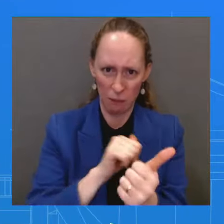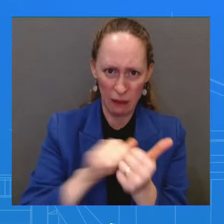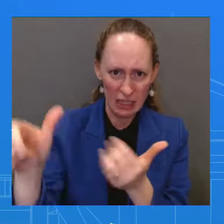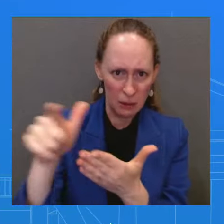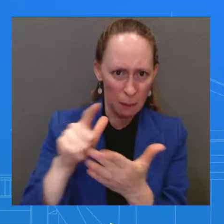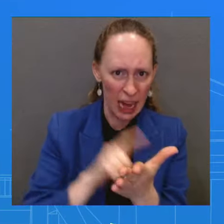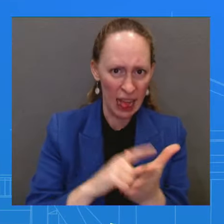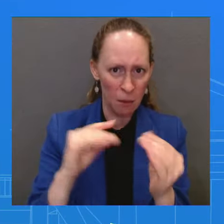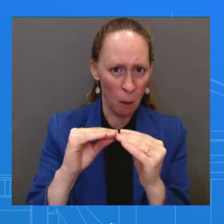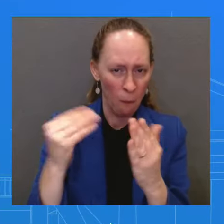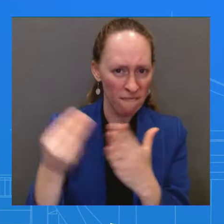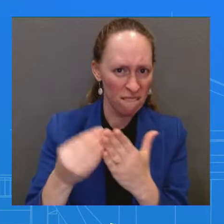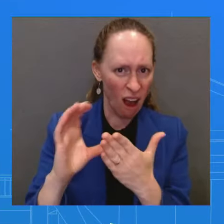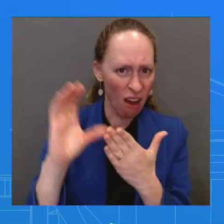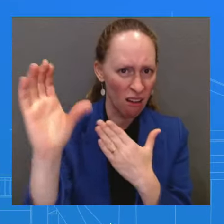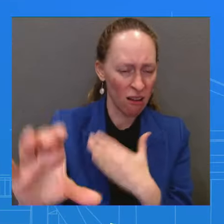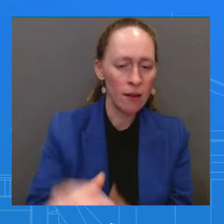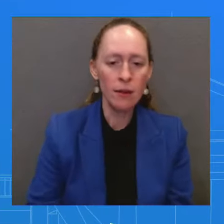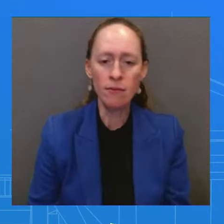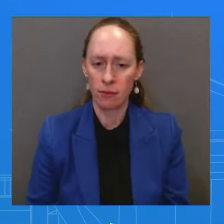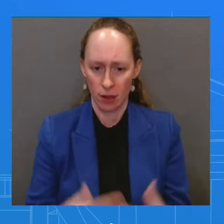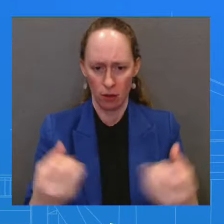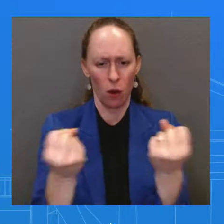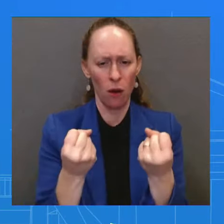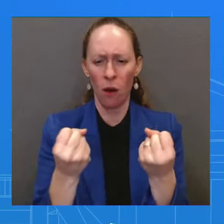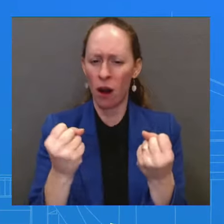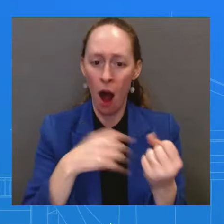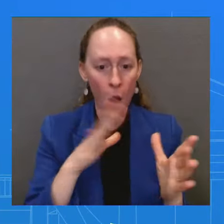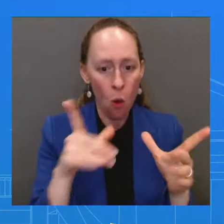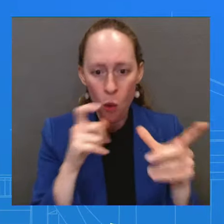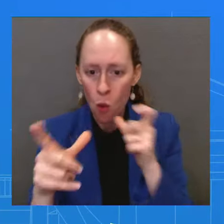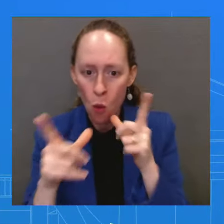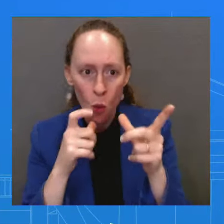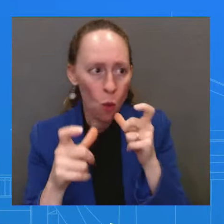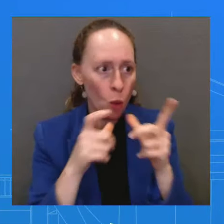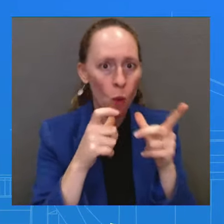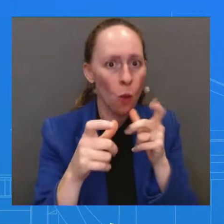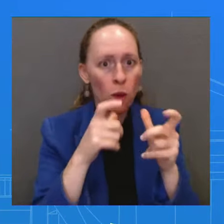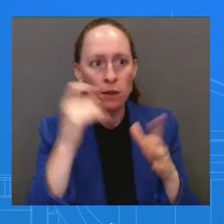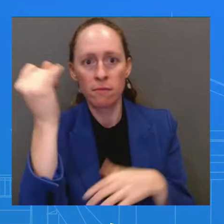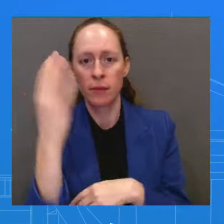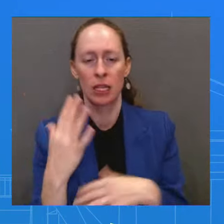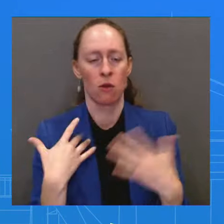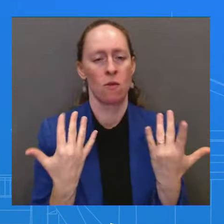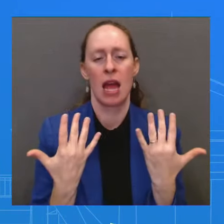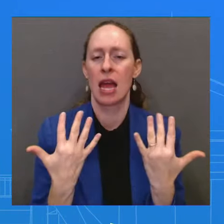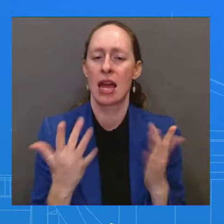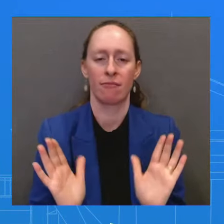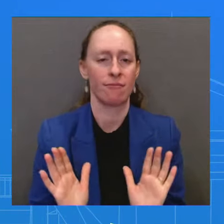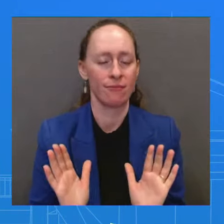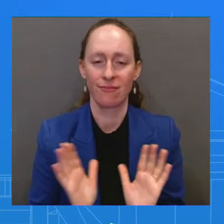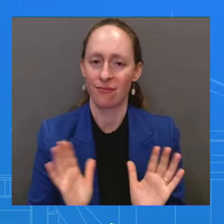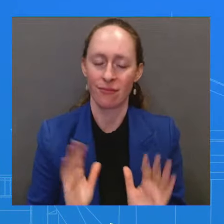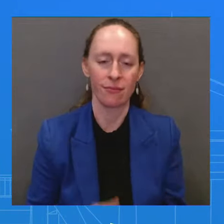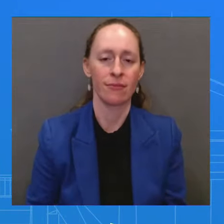that House Republicans will deal with. What we can say and what the President said as well, just reiterating this, is that he's committed